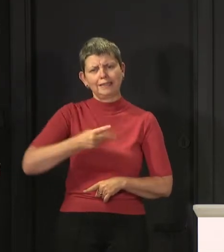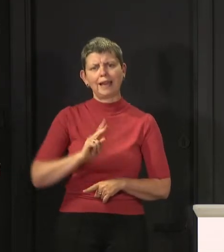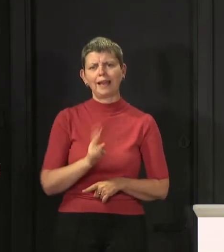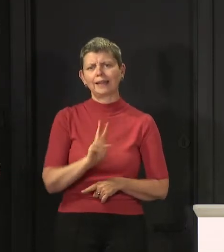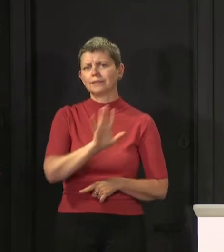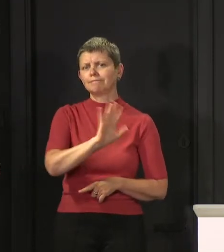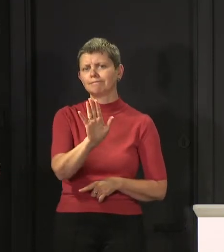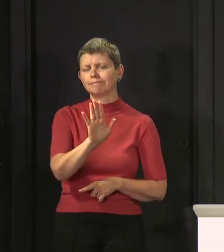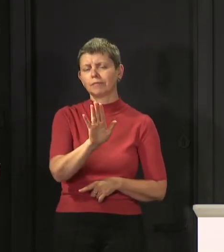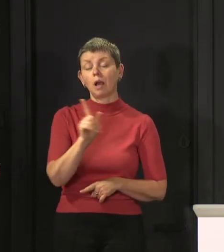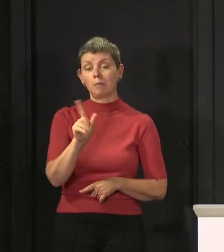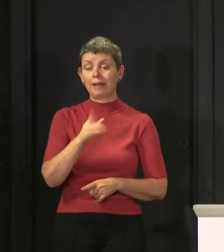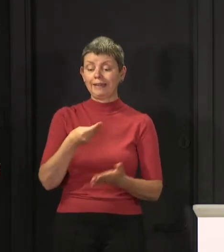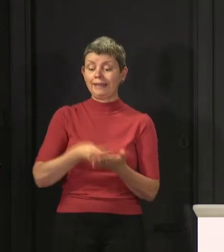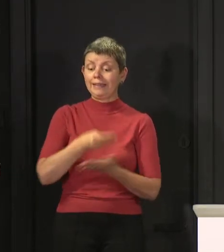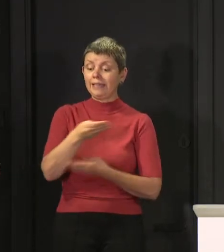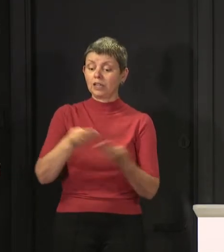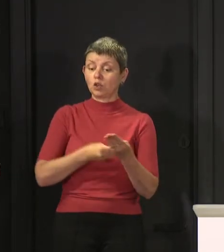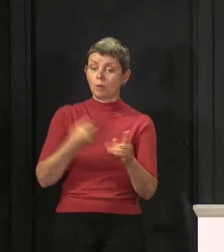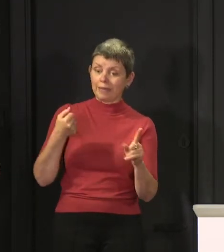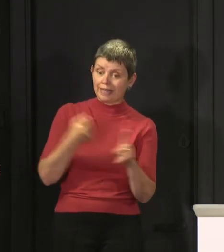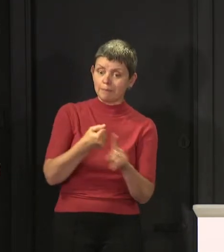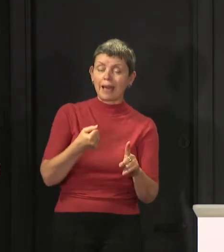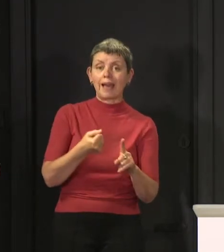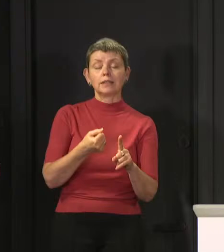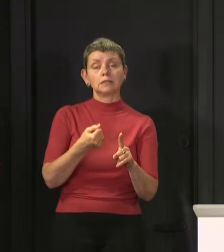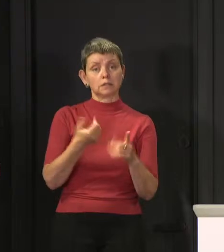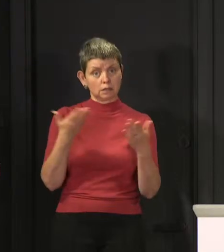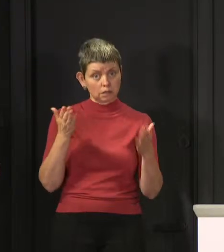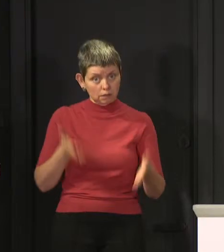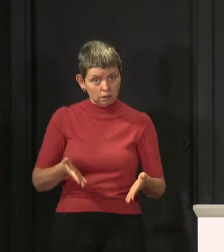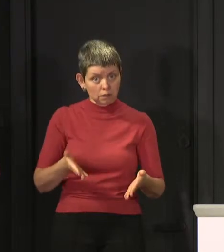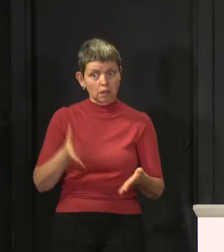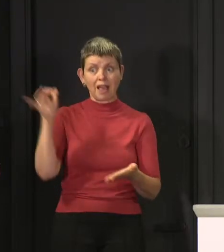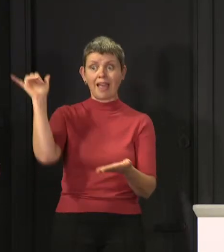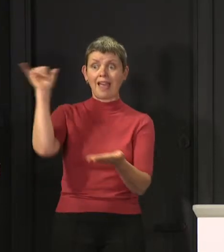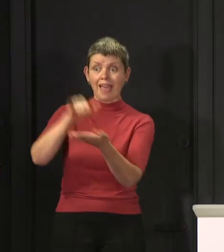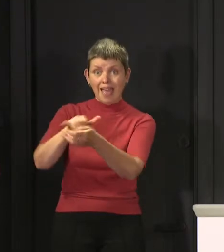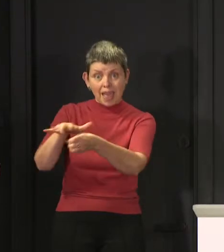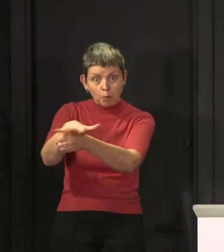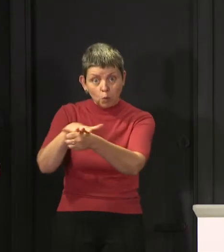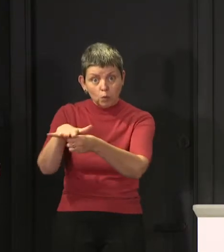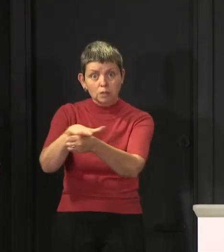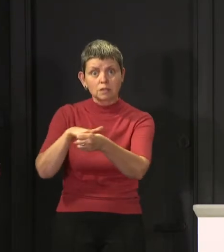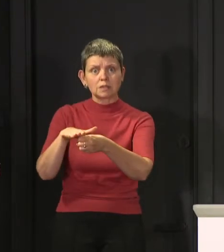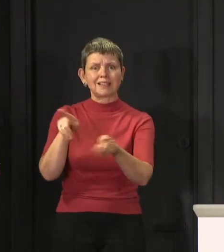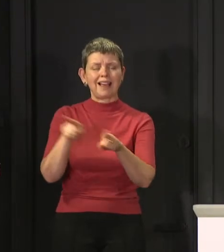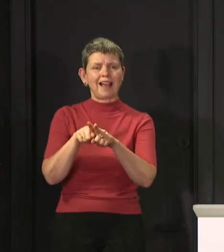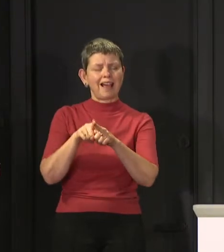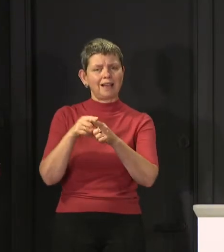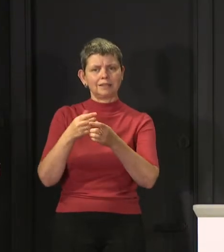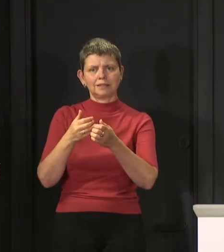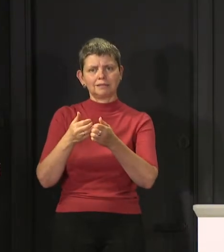impact, viability of airports and aviation generally, of course these are factors we